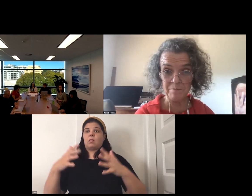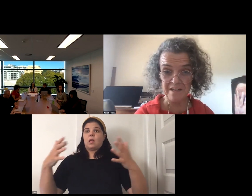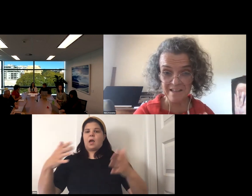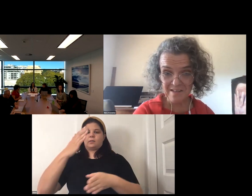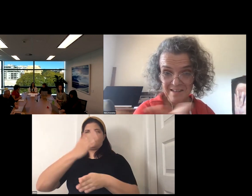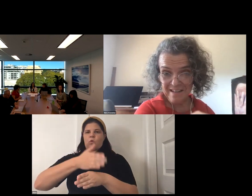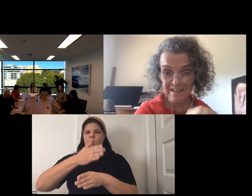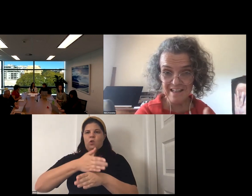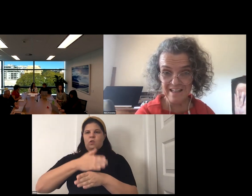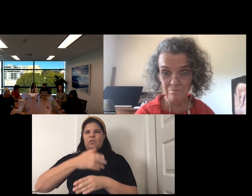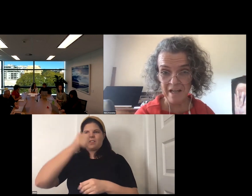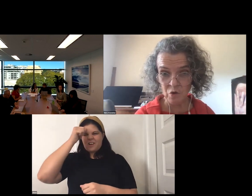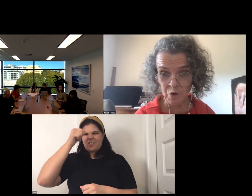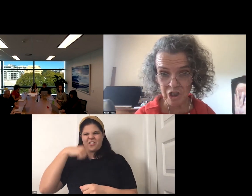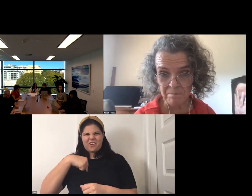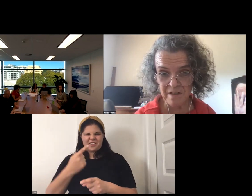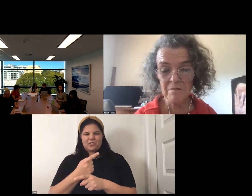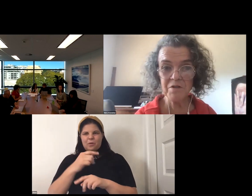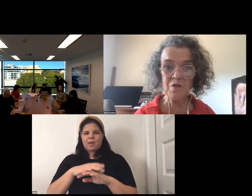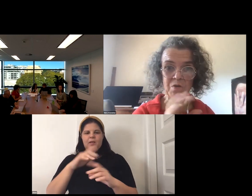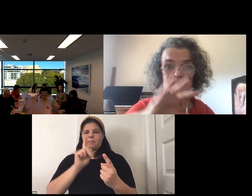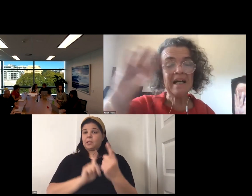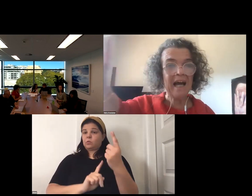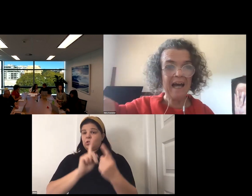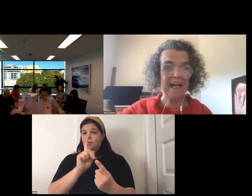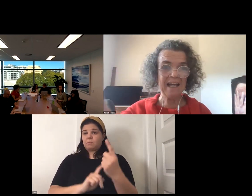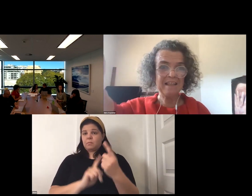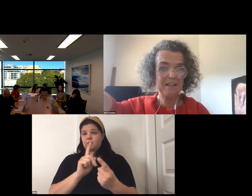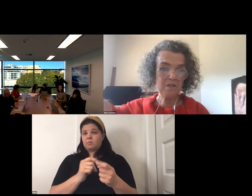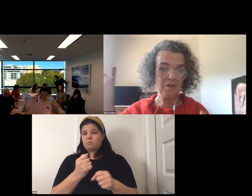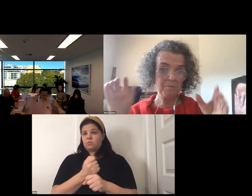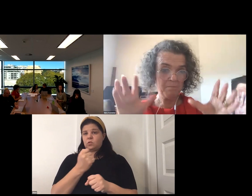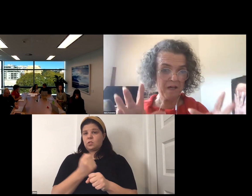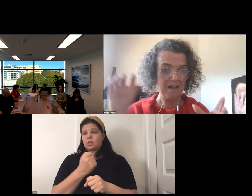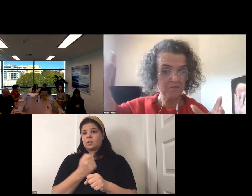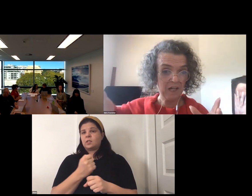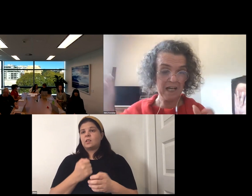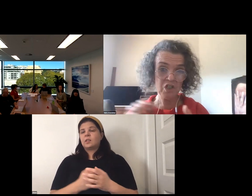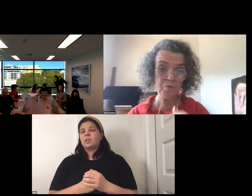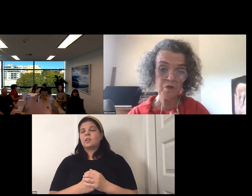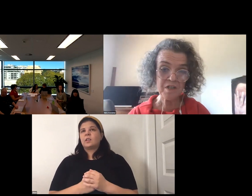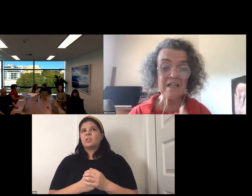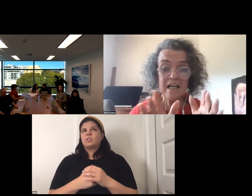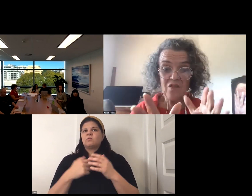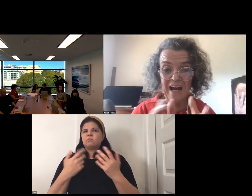about this - the mentorship producing, and that it was going to be part of a larger work,